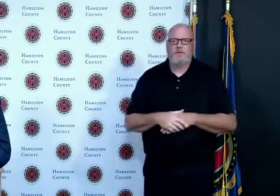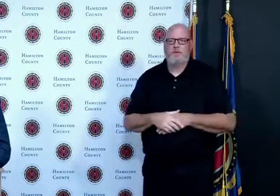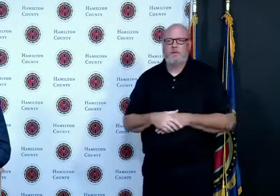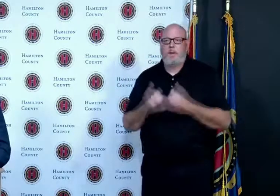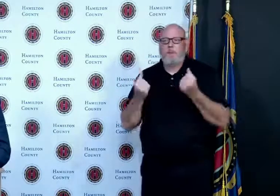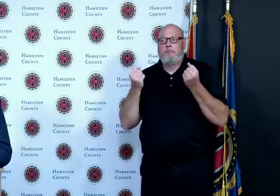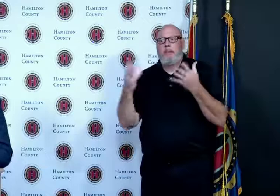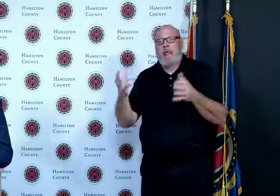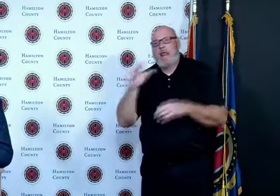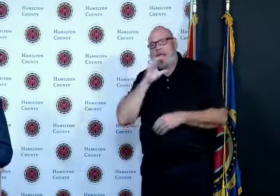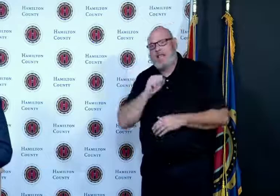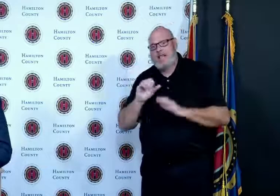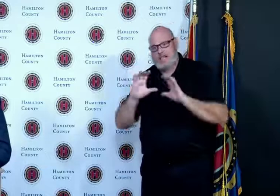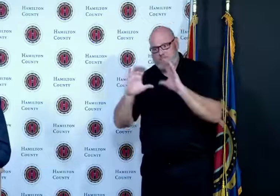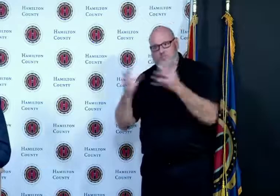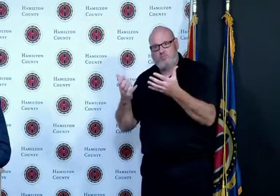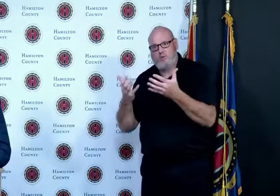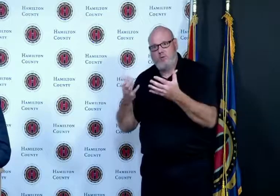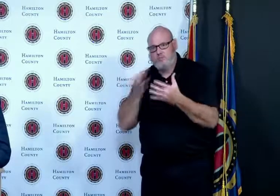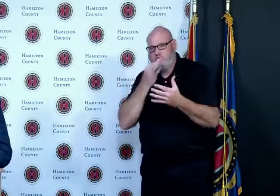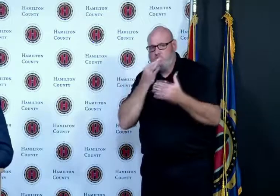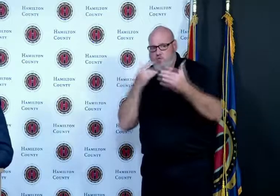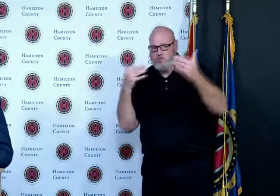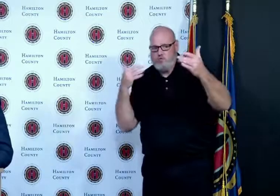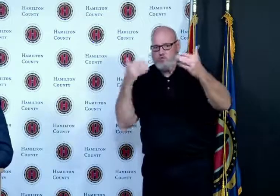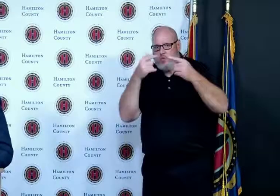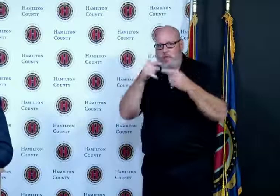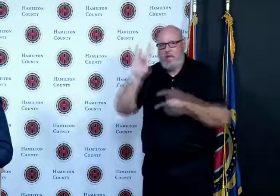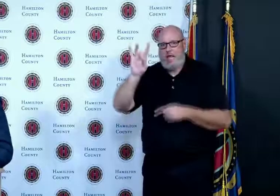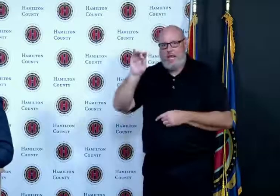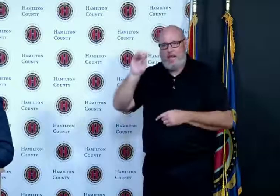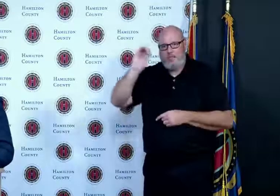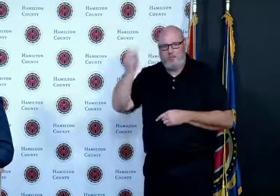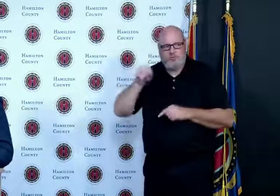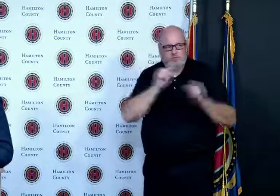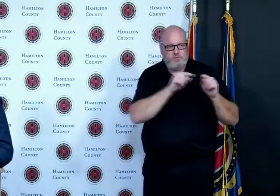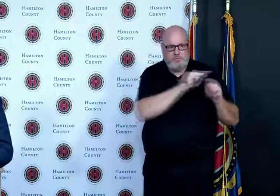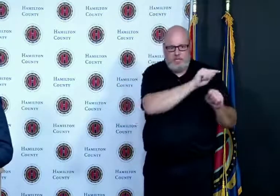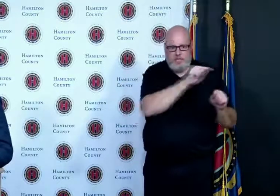exciting and I've said this several times over the course of the pandemic but with vaccine getting to